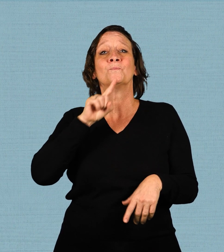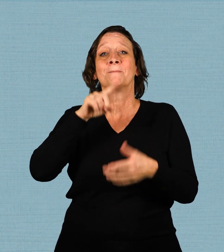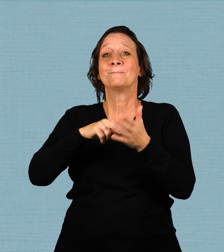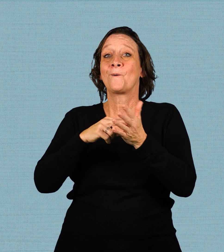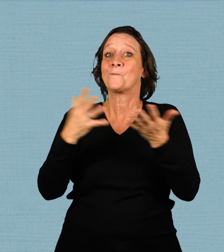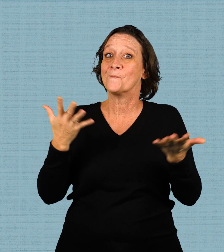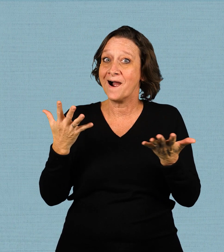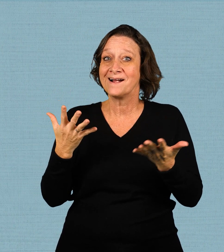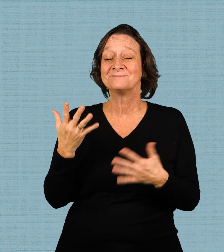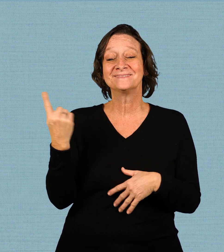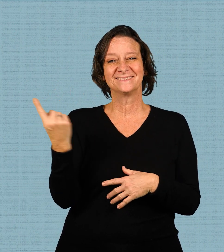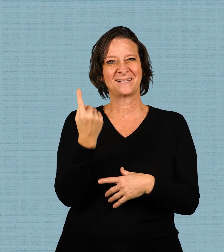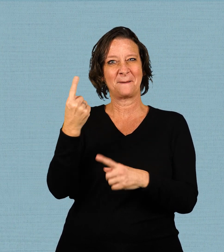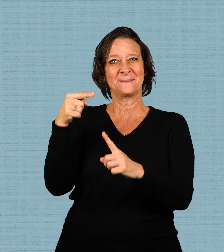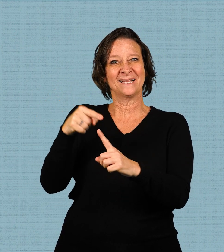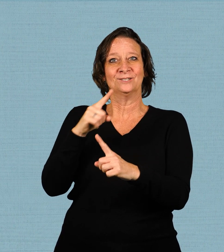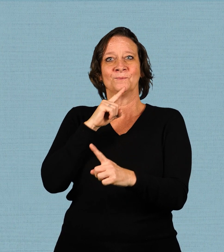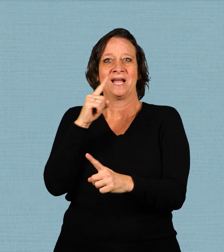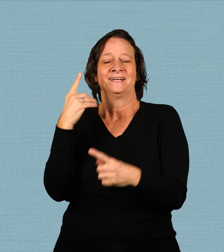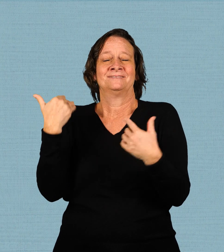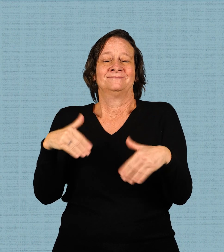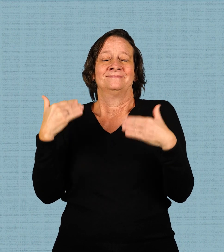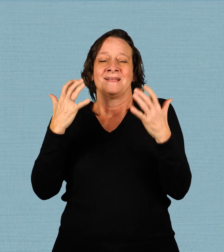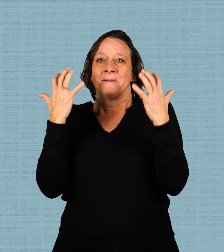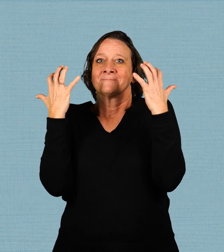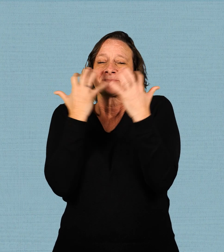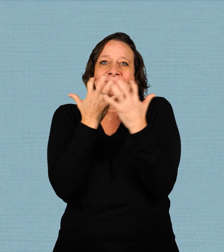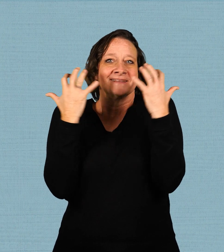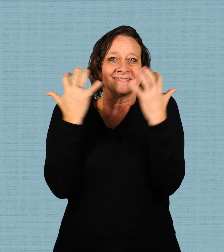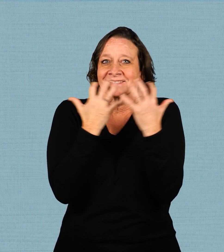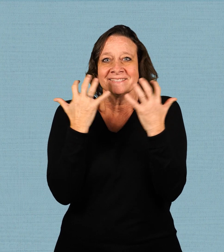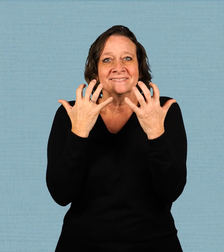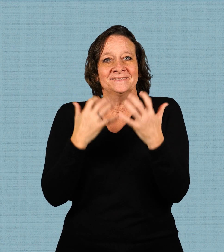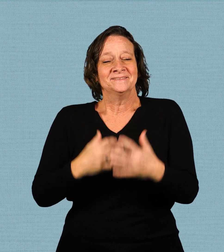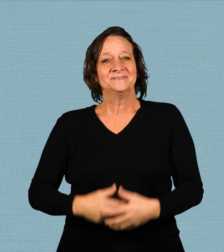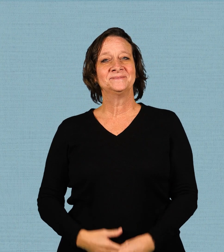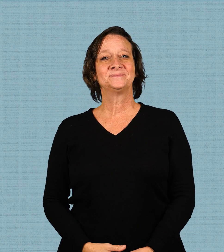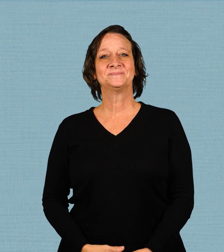she really means that something was amazing.